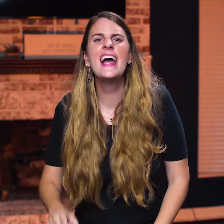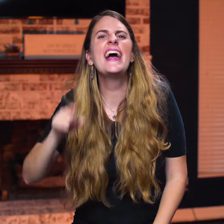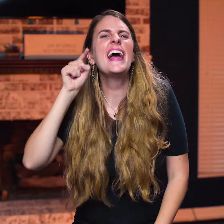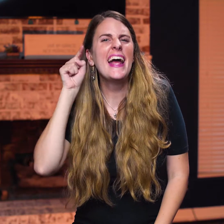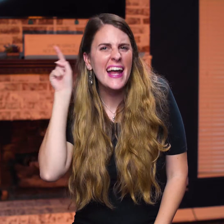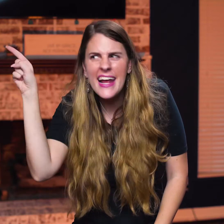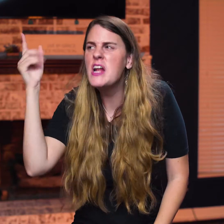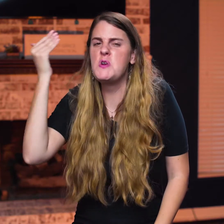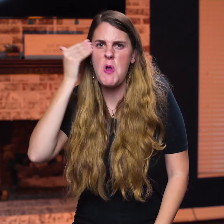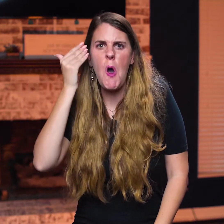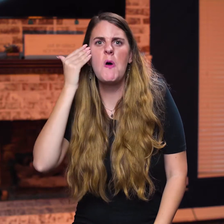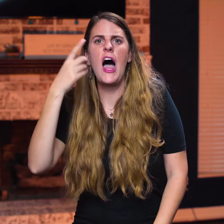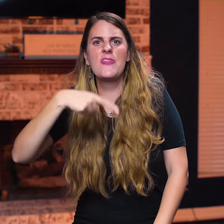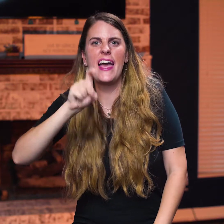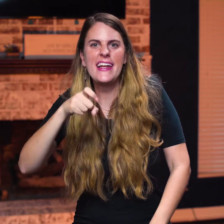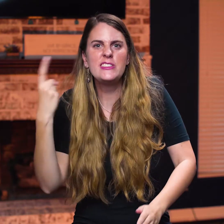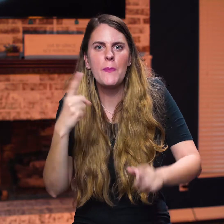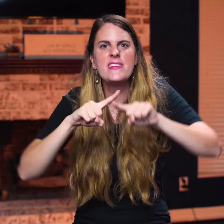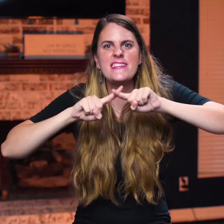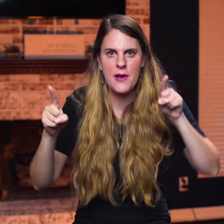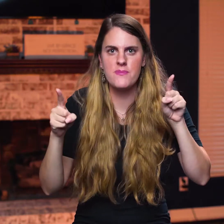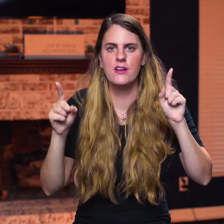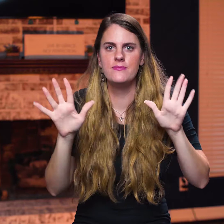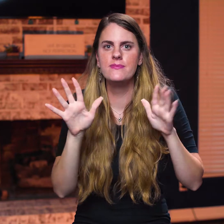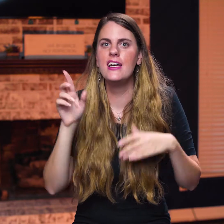and He knows they need something different at this point.